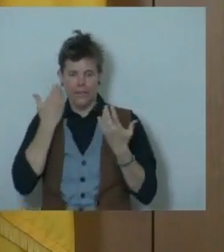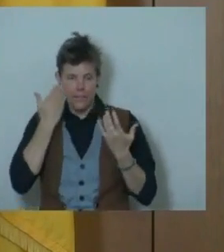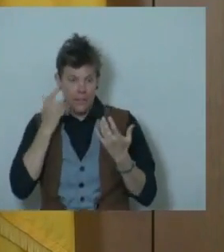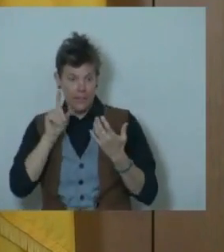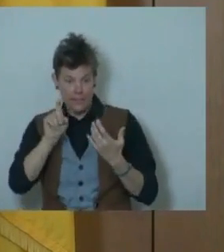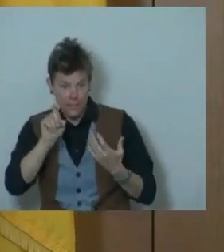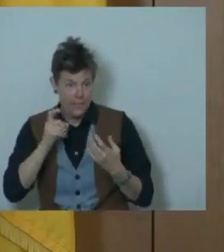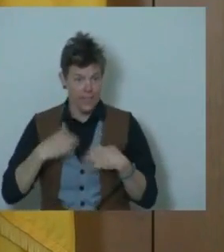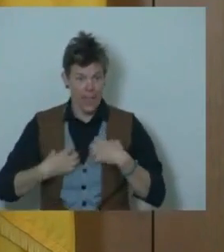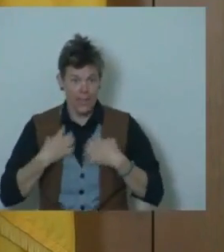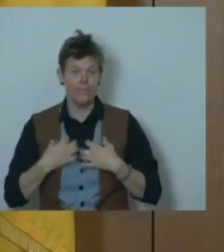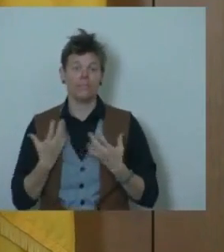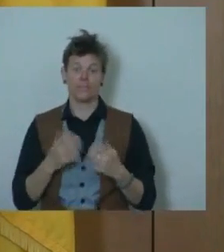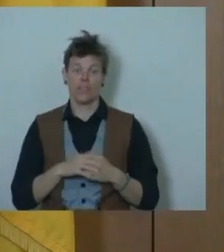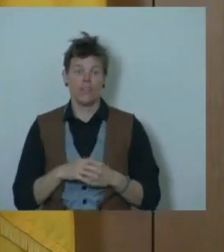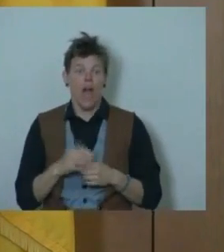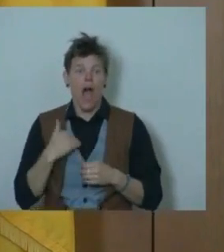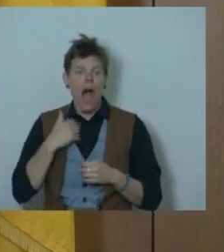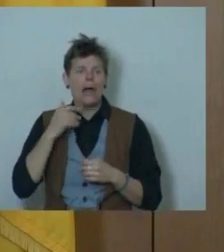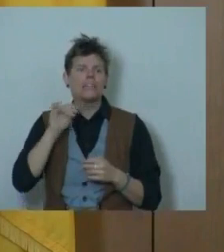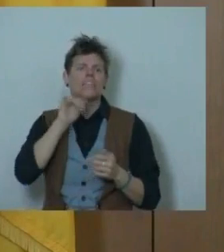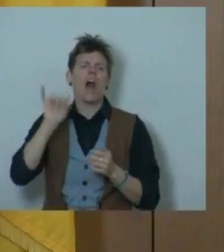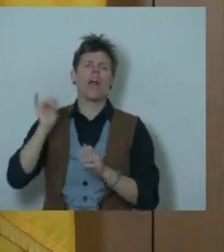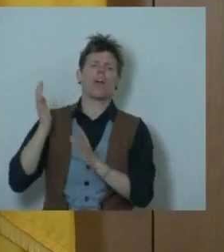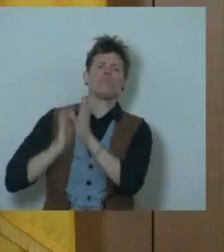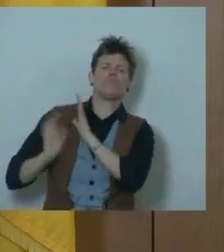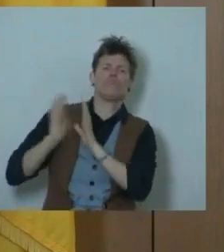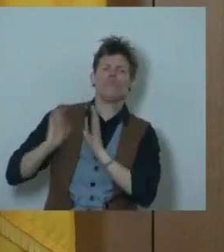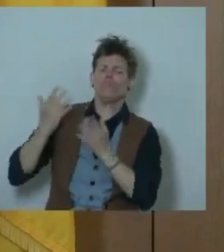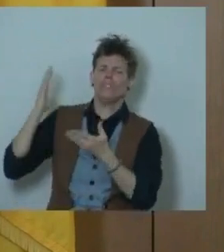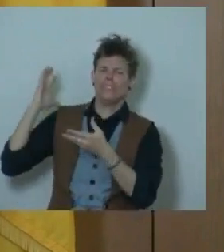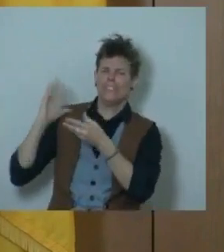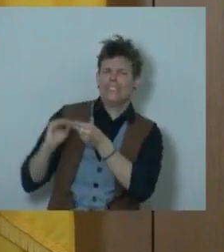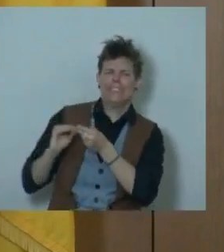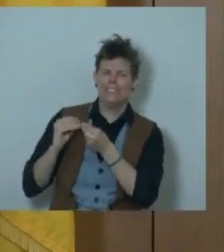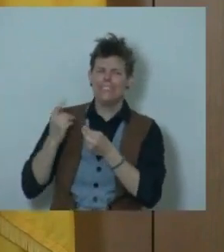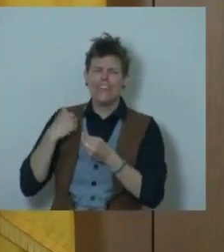I DO THINK NEW MEXICANS -- BECAUSE THERE IS SOME TREPIDATION ABOUT THAT.